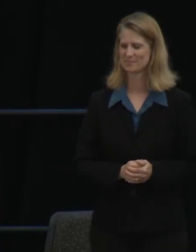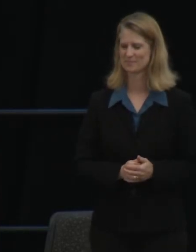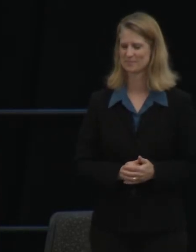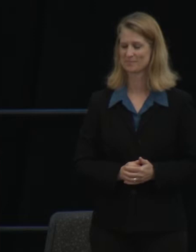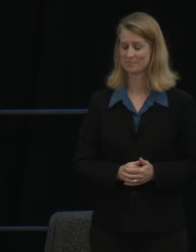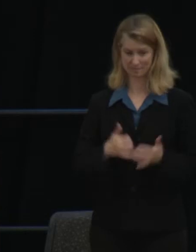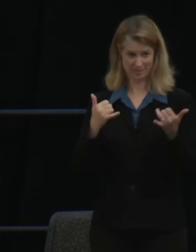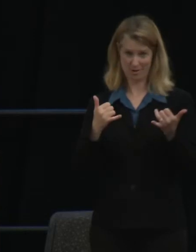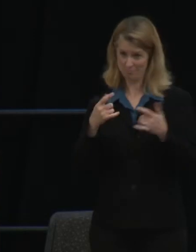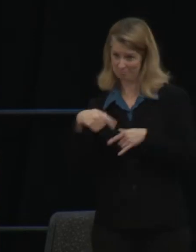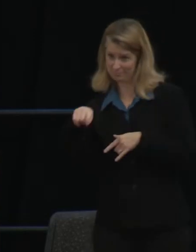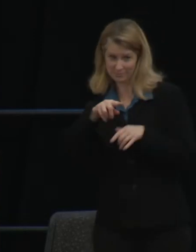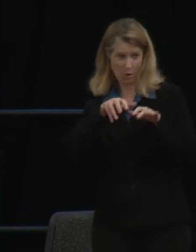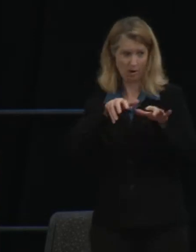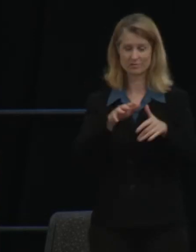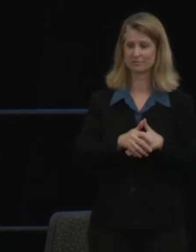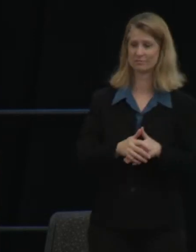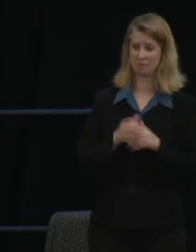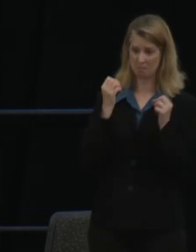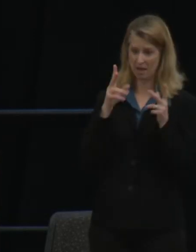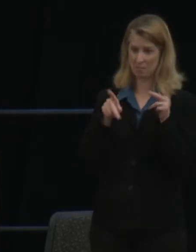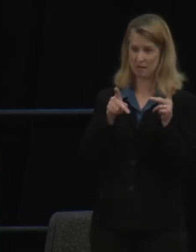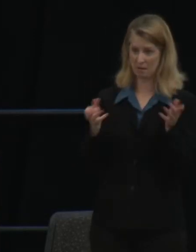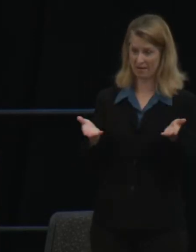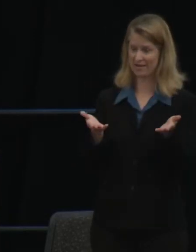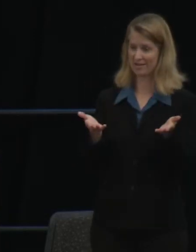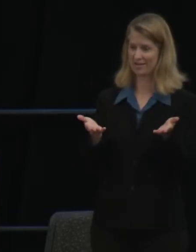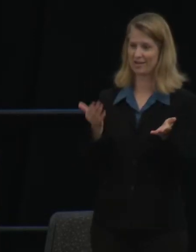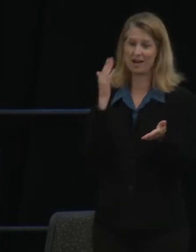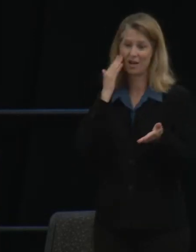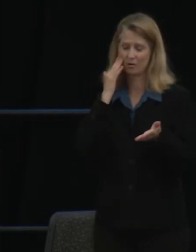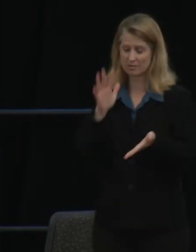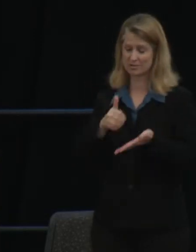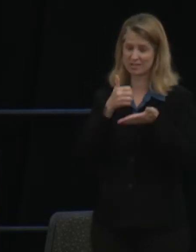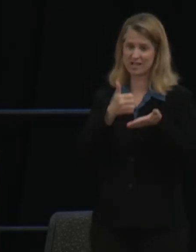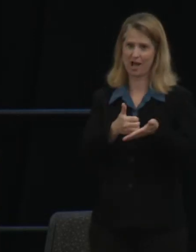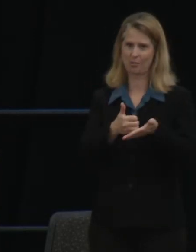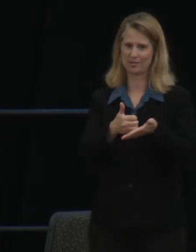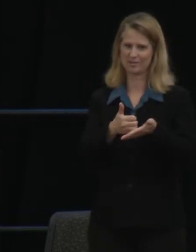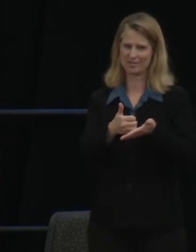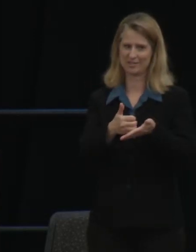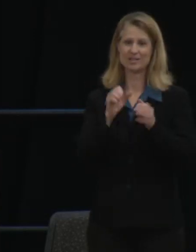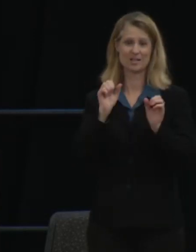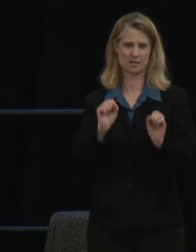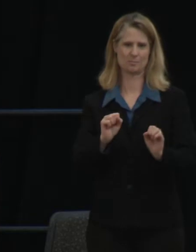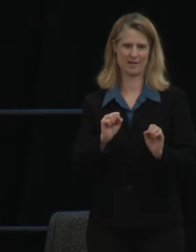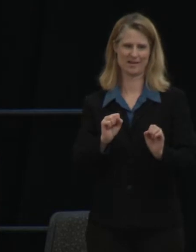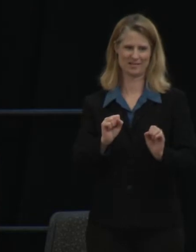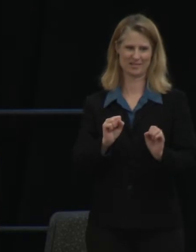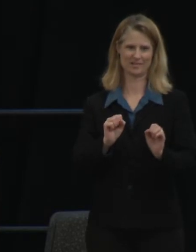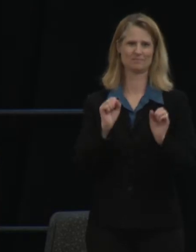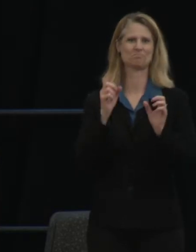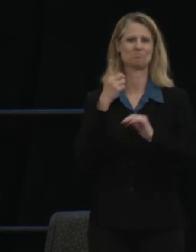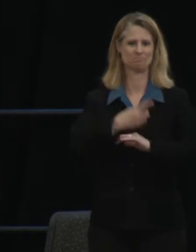Now out here in the audience, there are many people here who have helped make this day possible for the graduates.